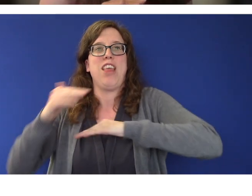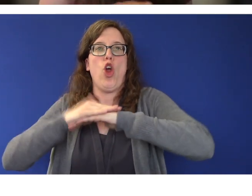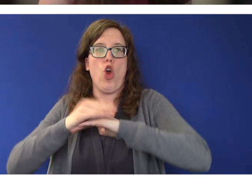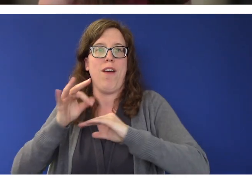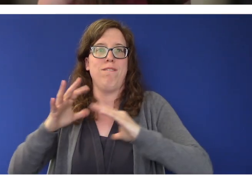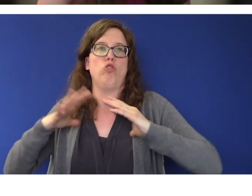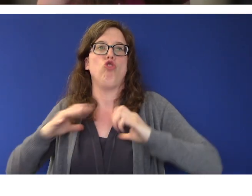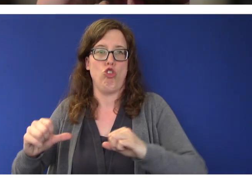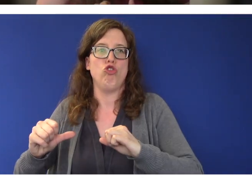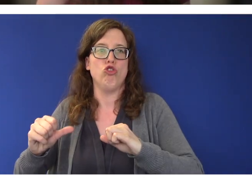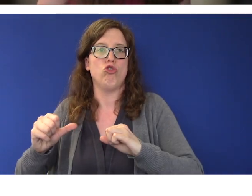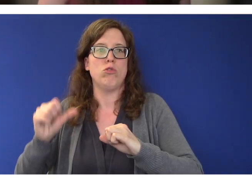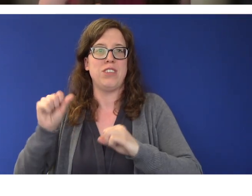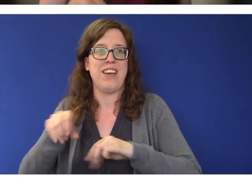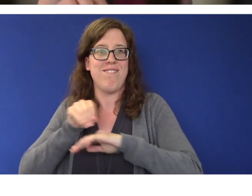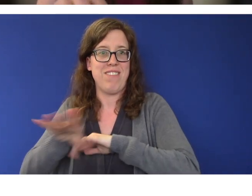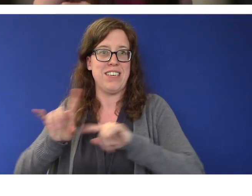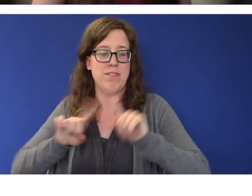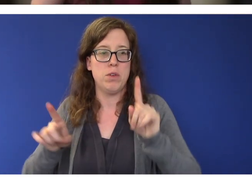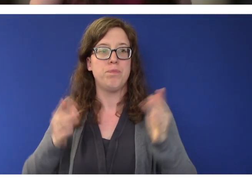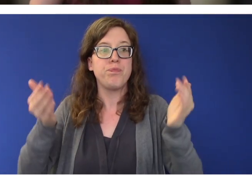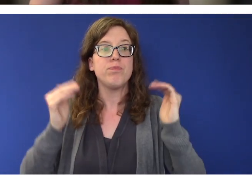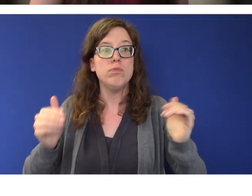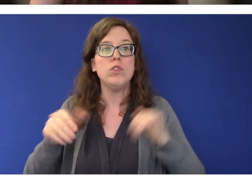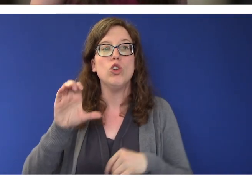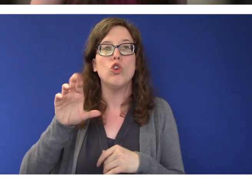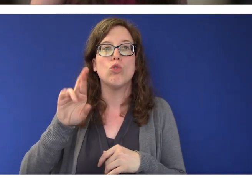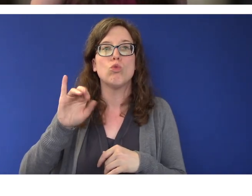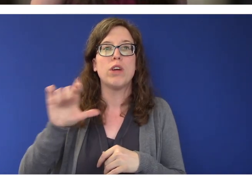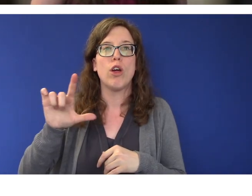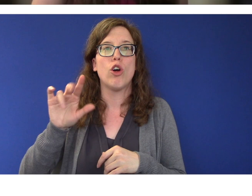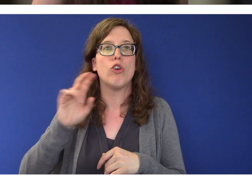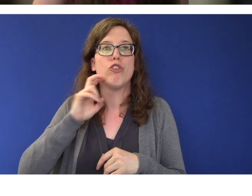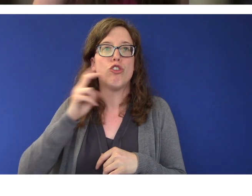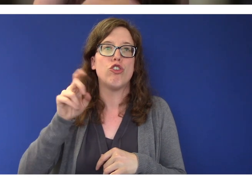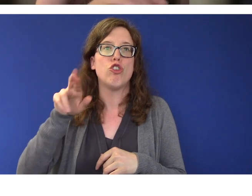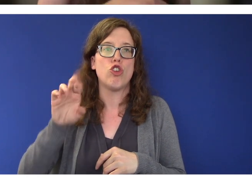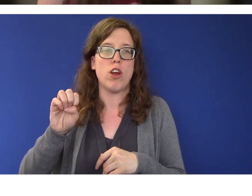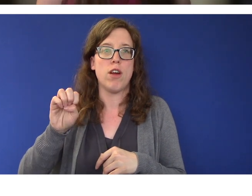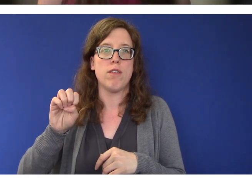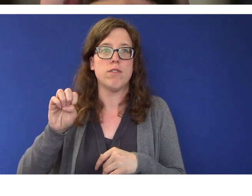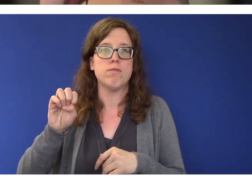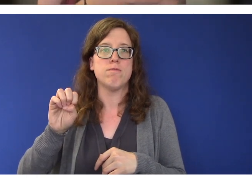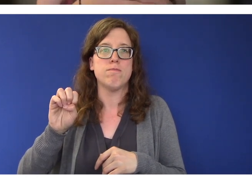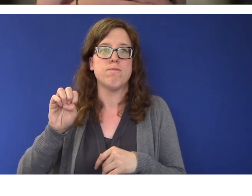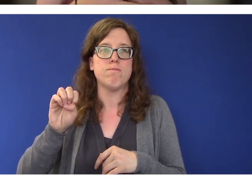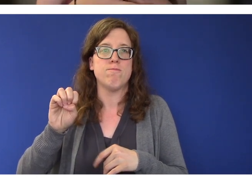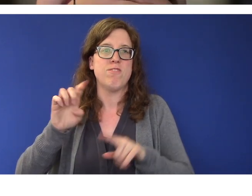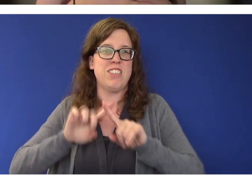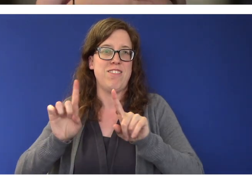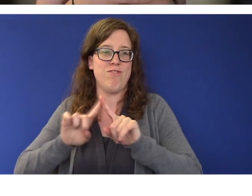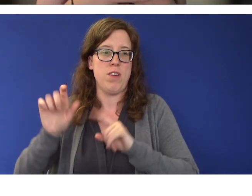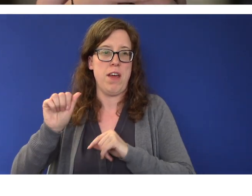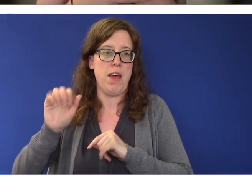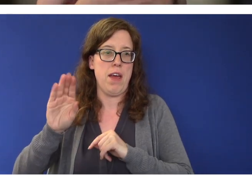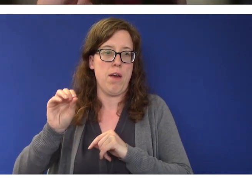The next key feature is cranial nerve abnormalities. These can cause a missing